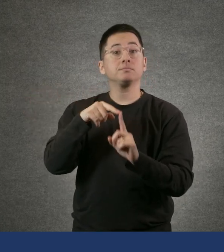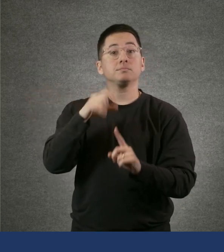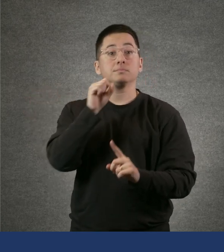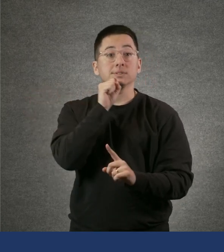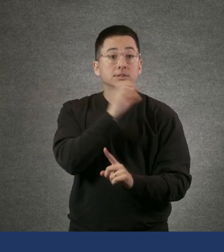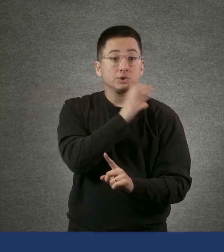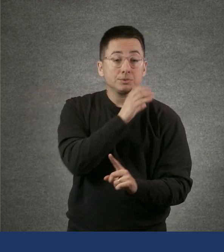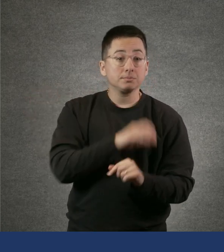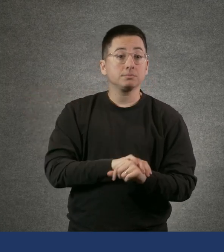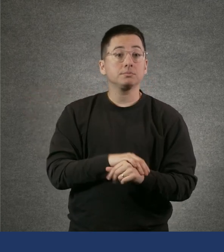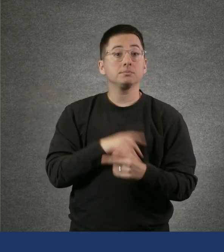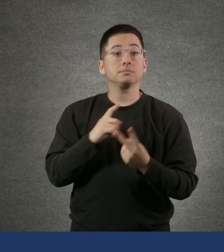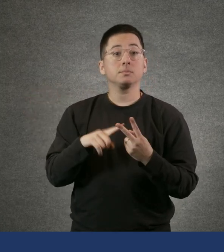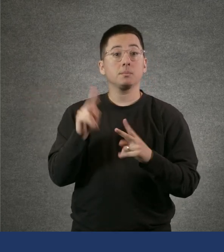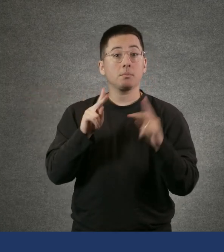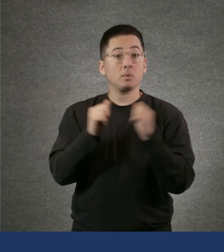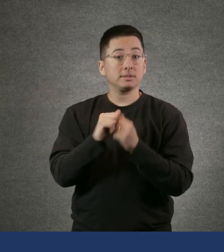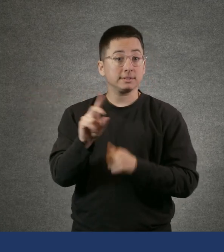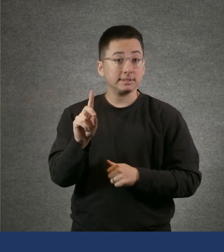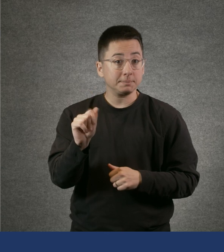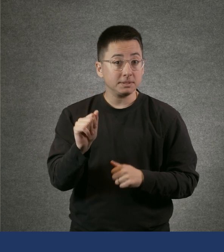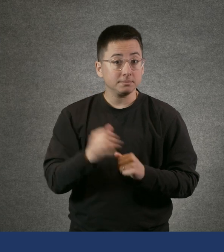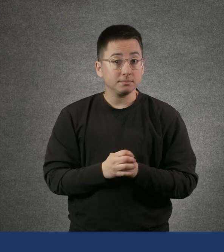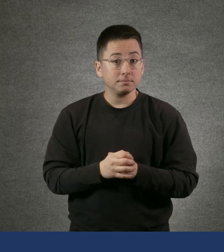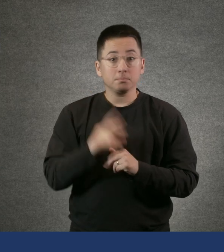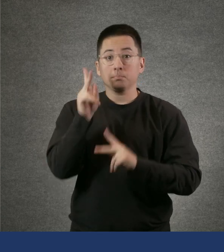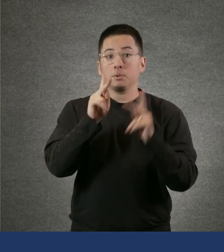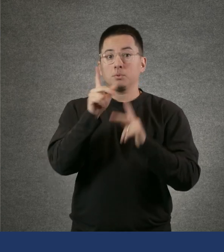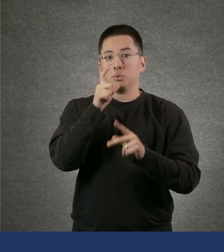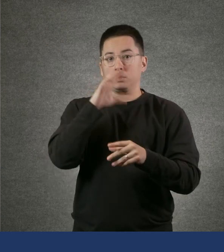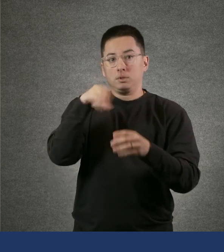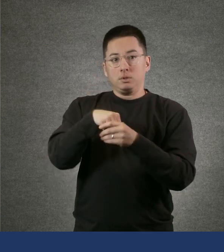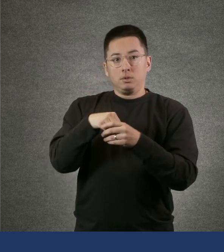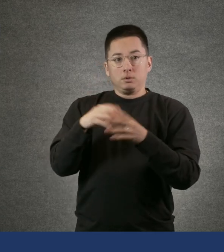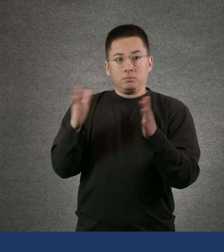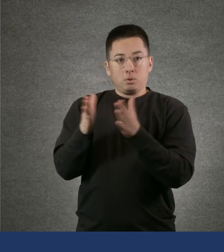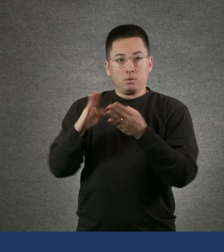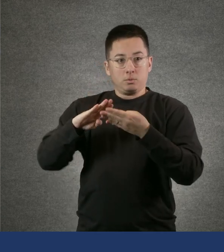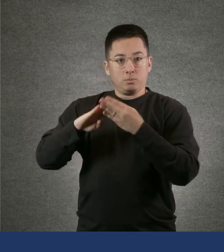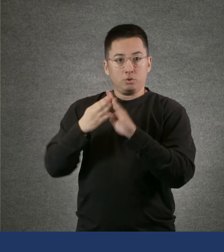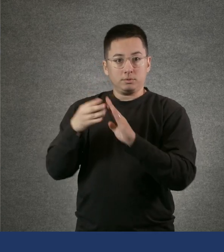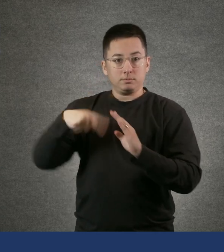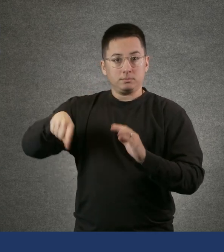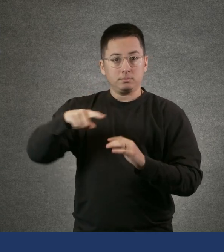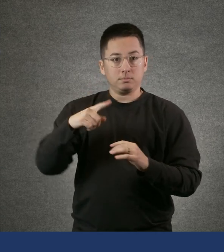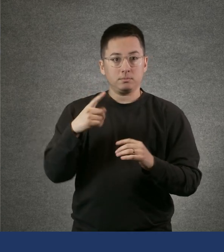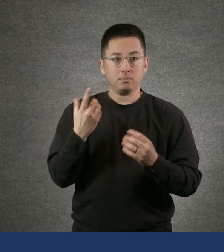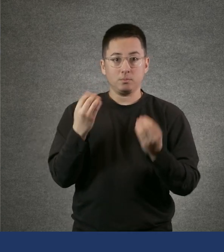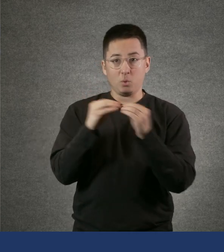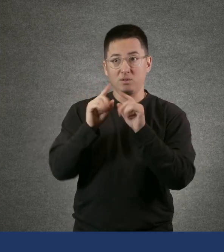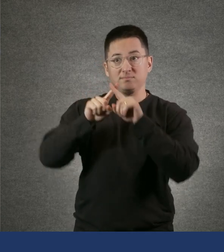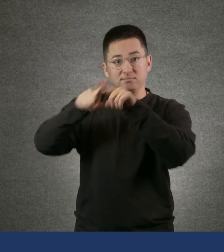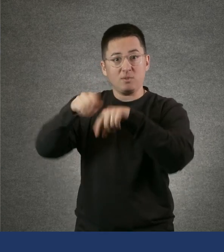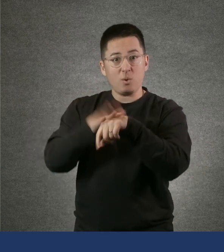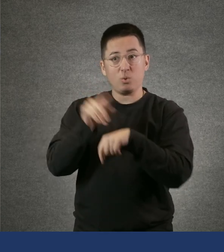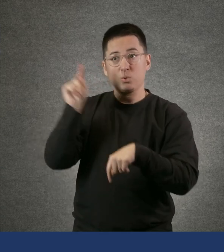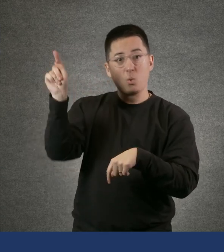It's usual that I don't get a call back. Marginalized peoples, including elders,